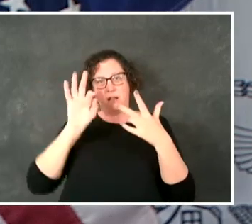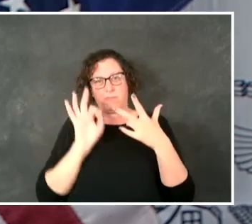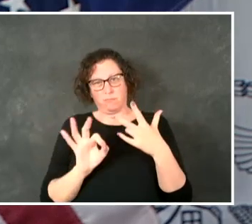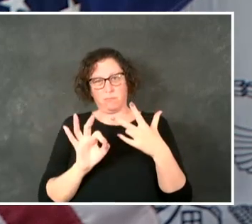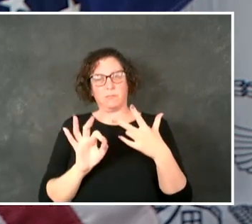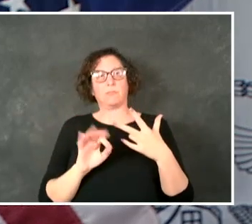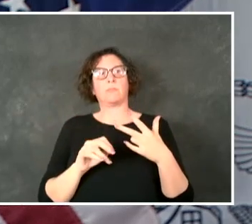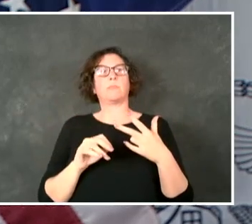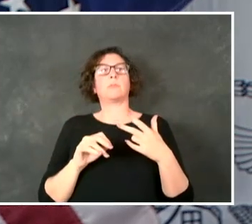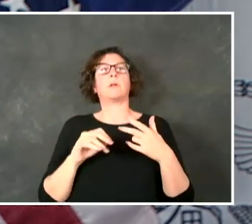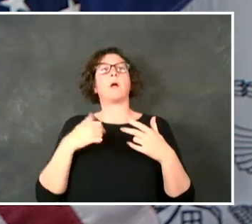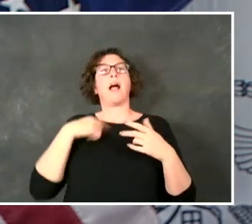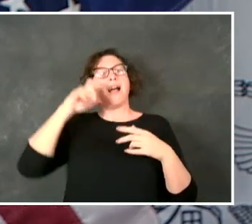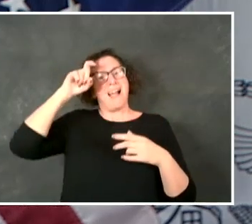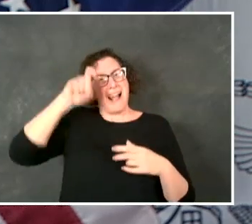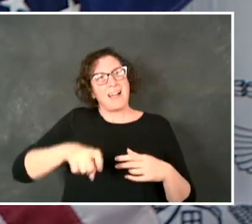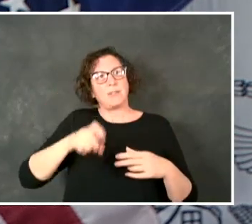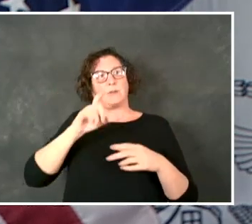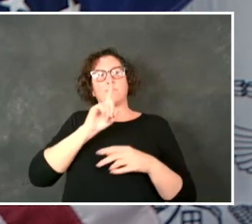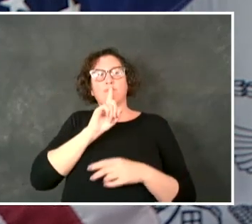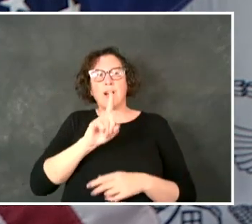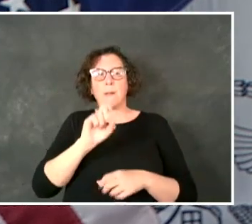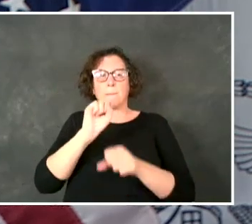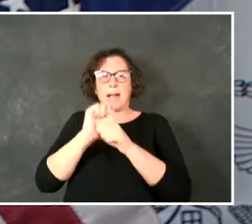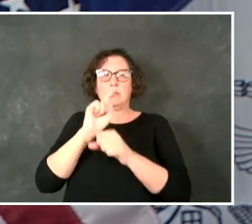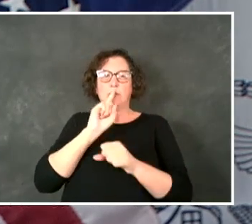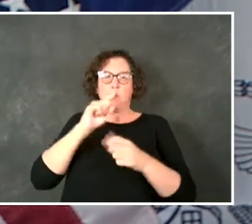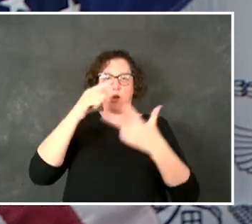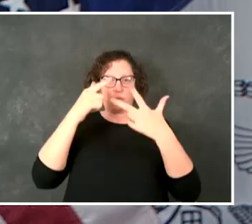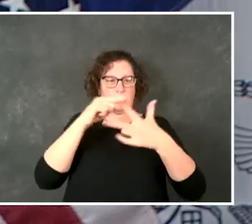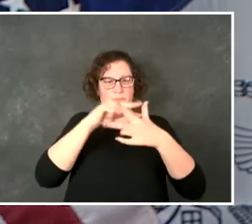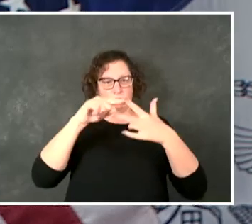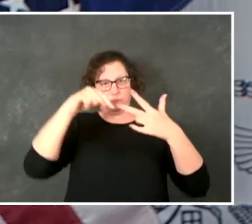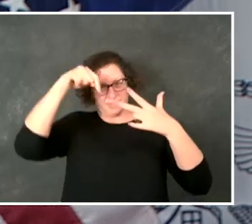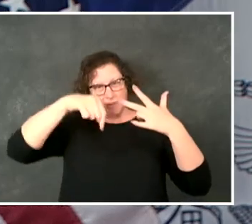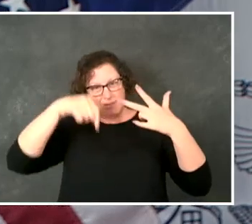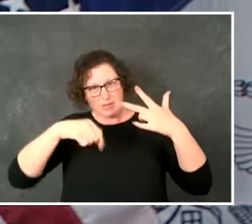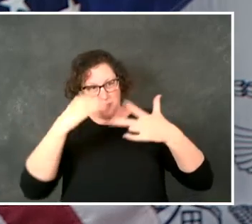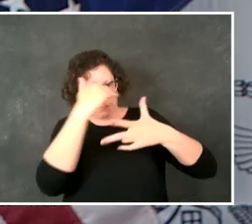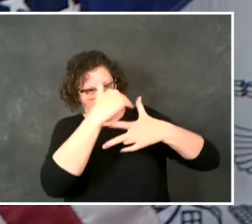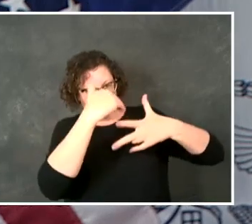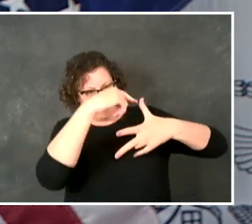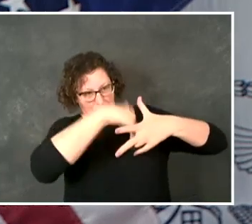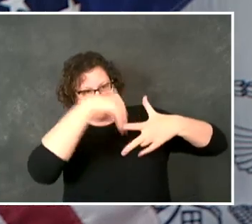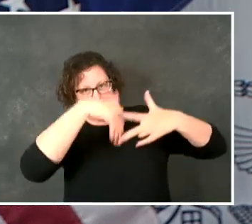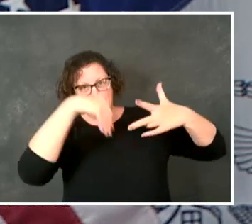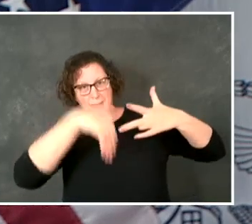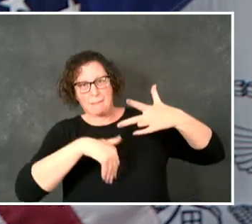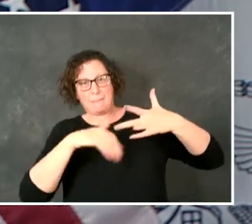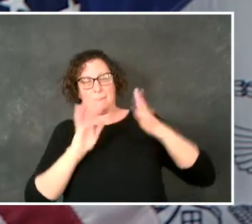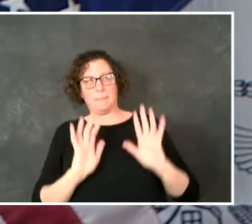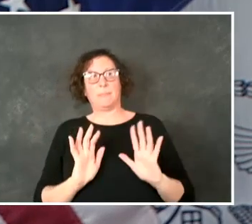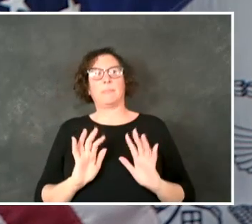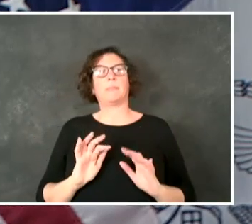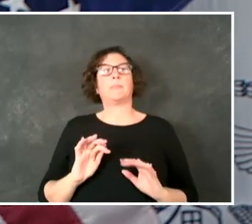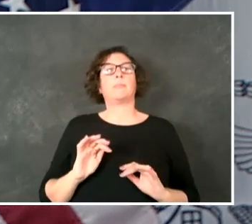CARE INDICATORS, THERE'S SOMETHING